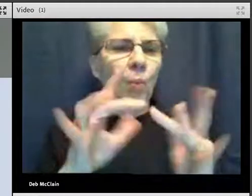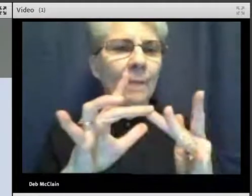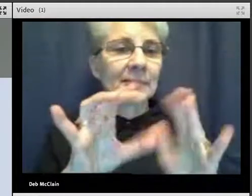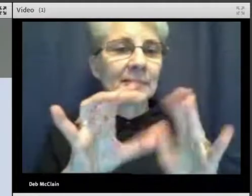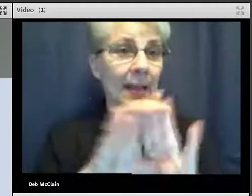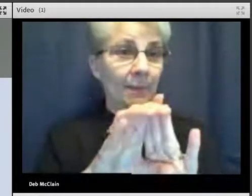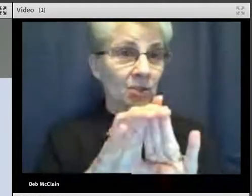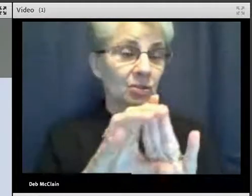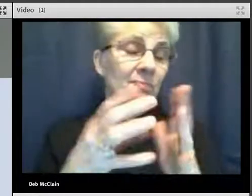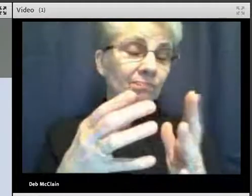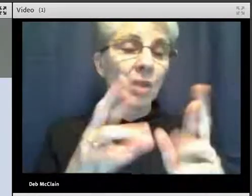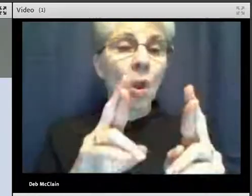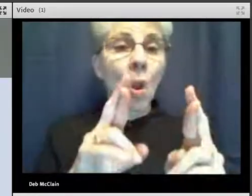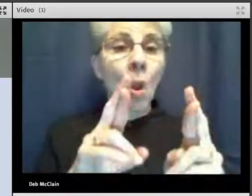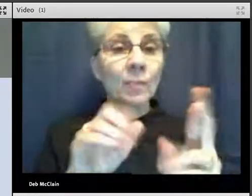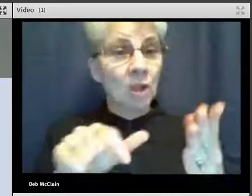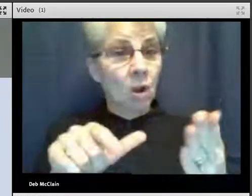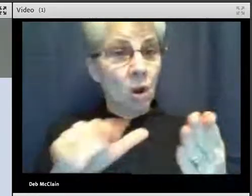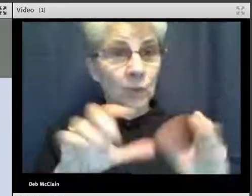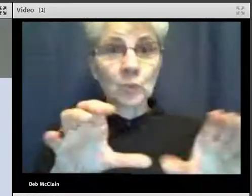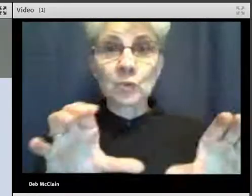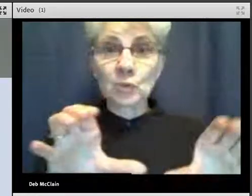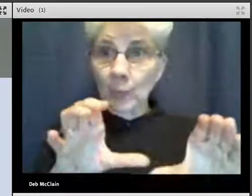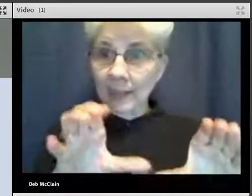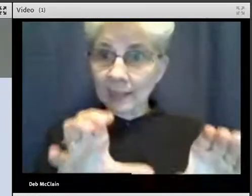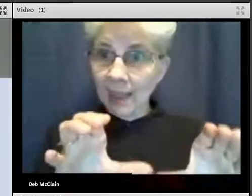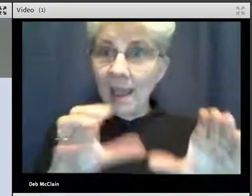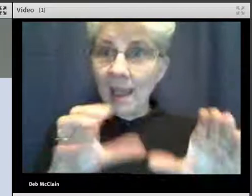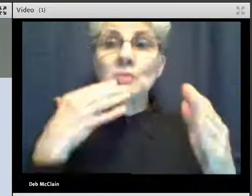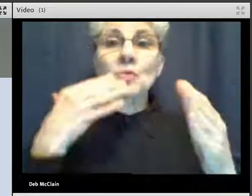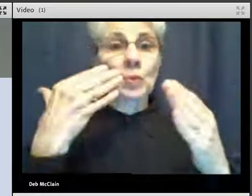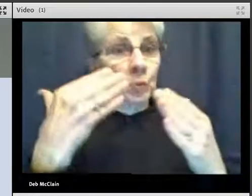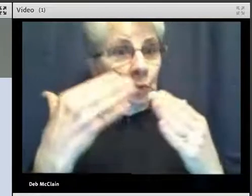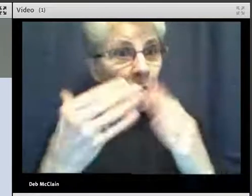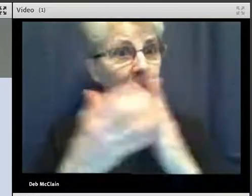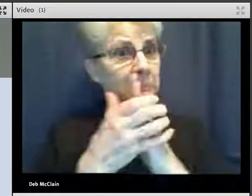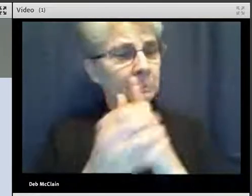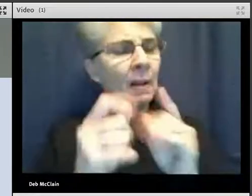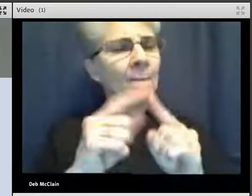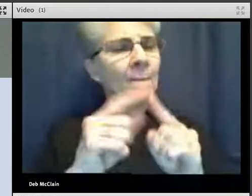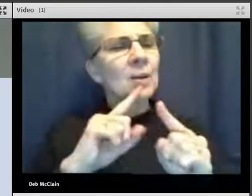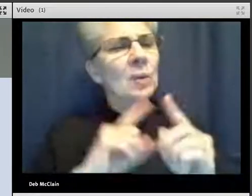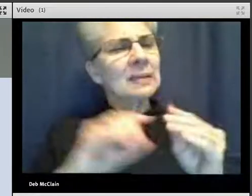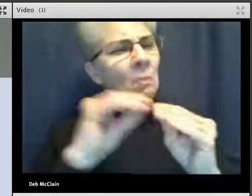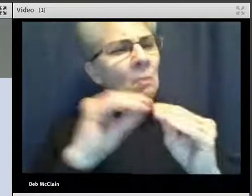and hopefully all of you are doing that and you're good at that. But it's actually beyond that.